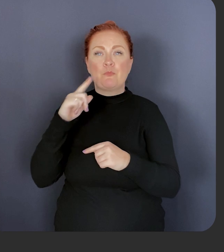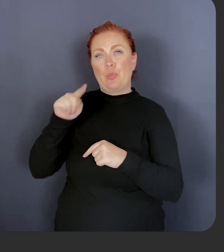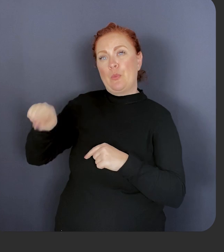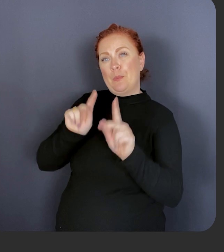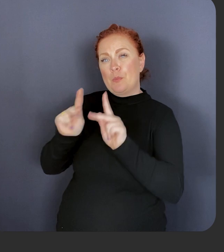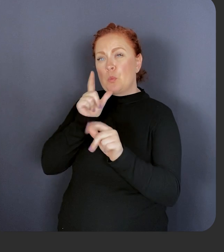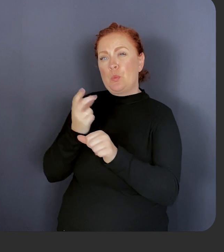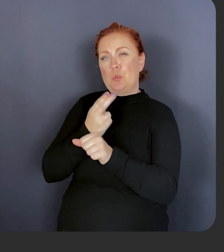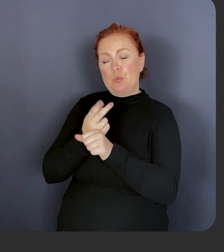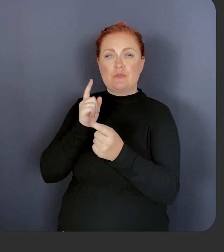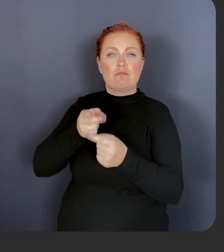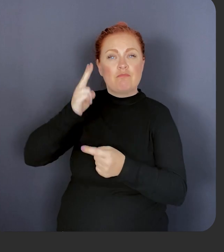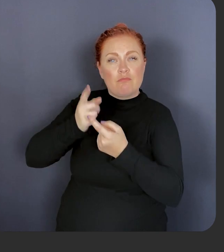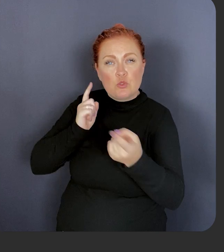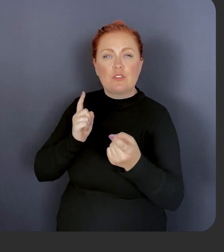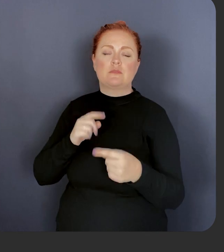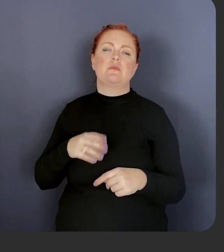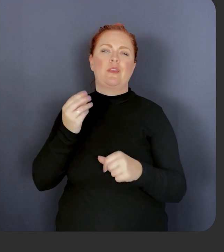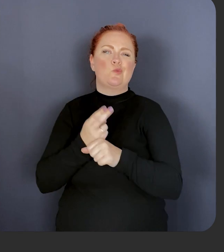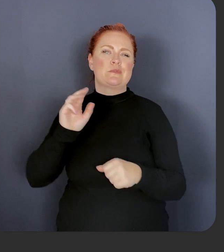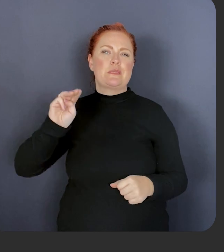being included to make sure that you can do that.